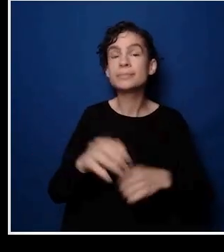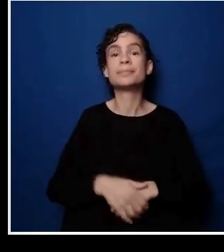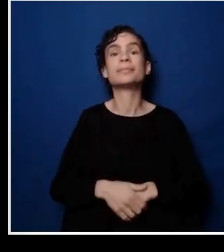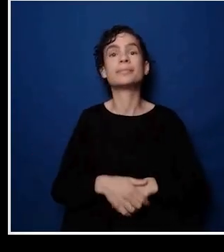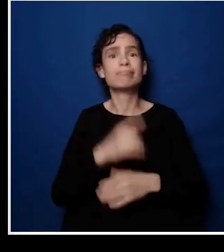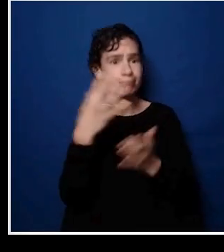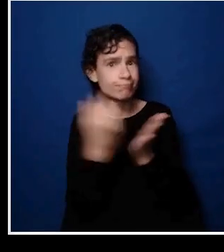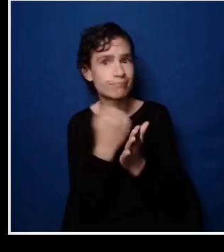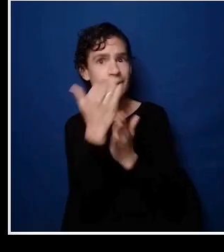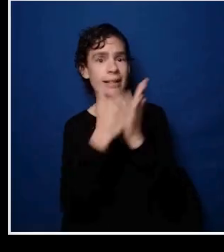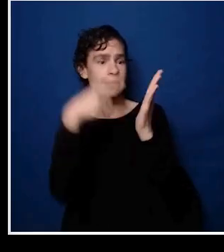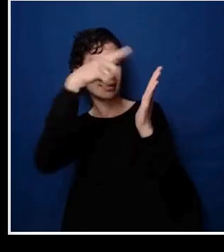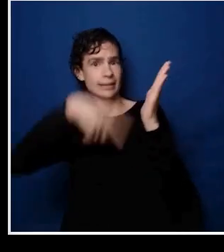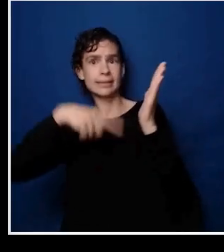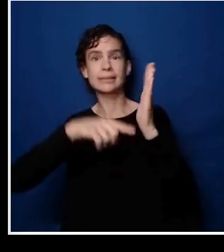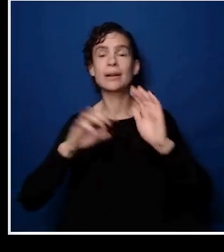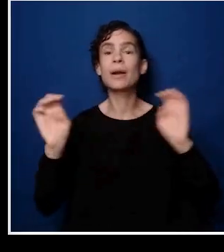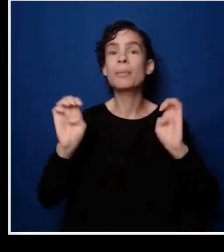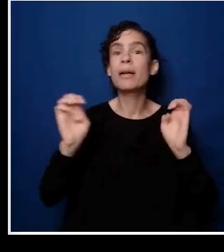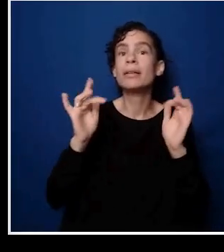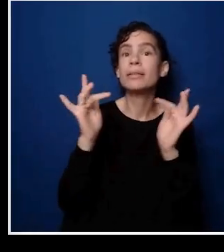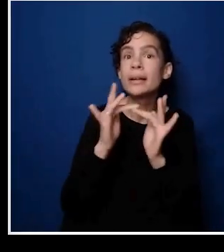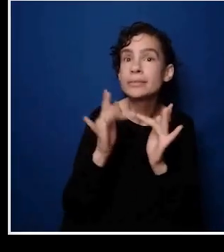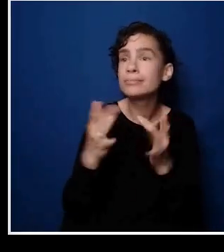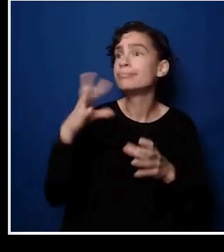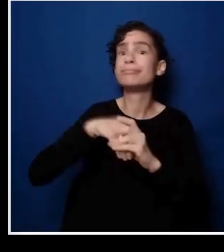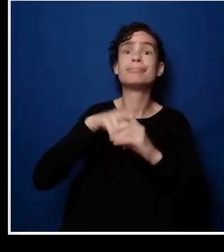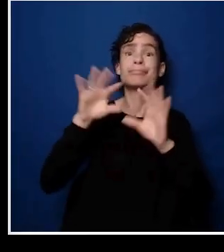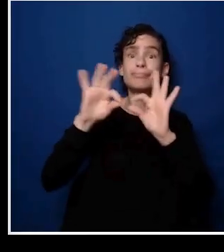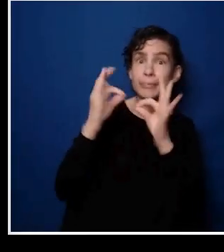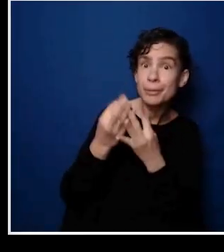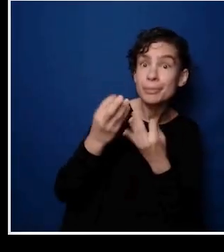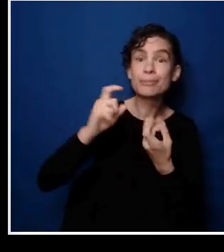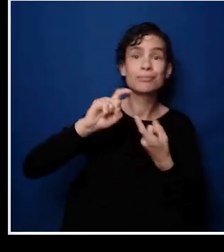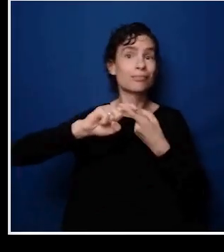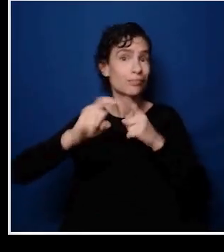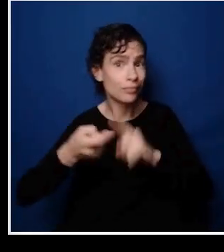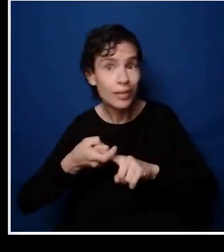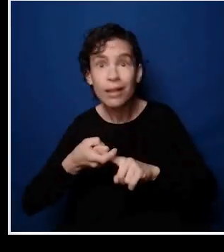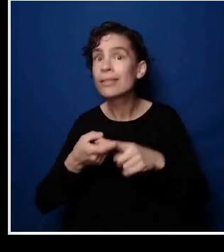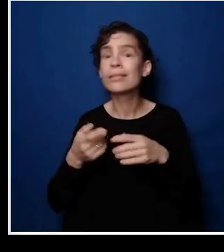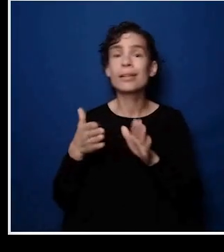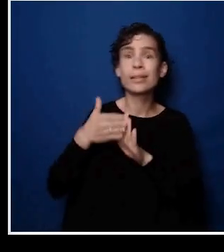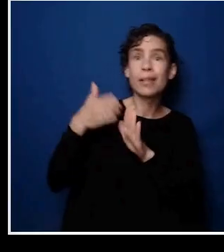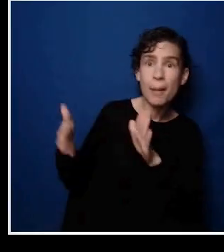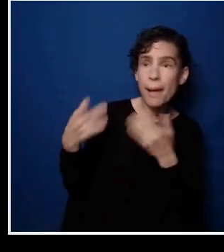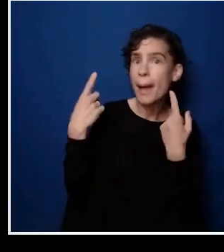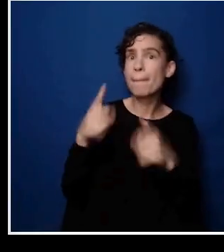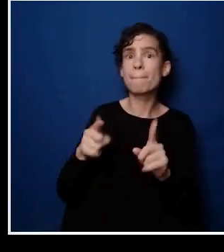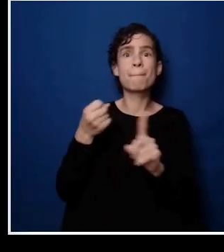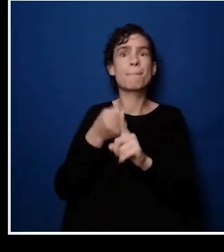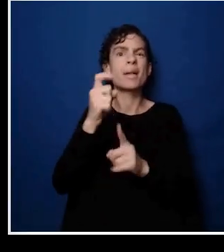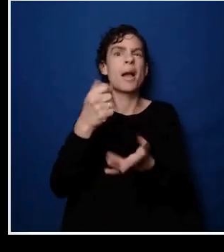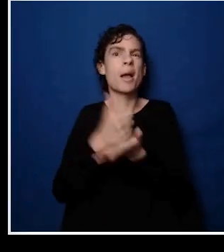Have a list of emergency contacts, such as your family members, friends and neighbors in case you need help during a disaster.